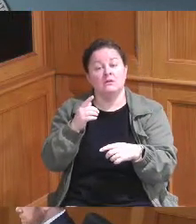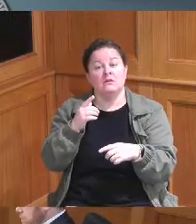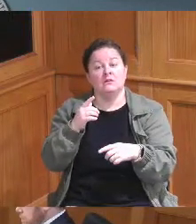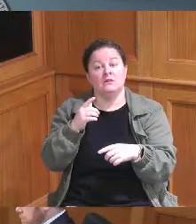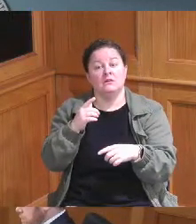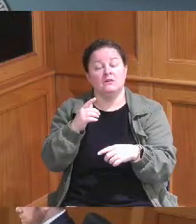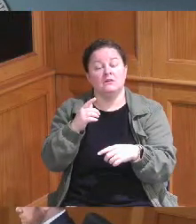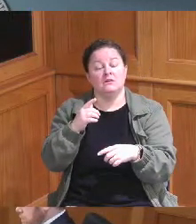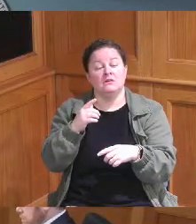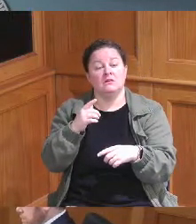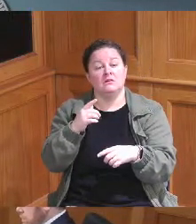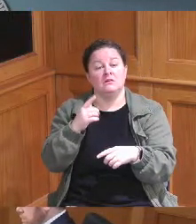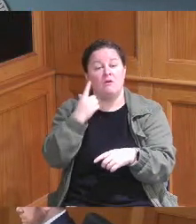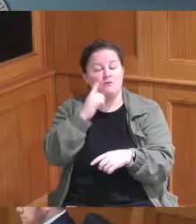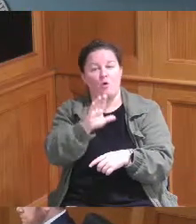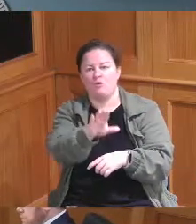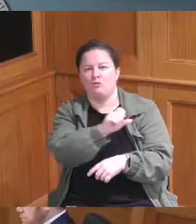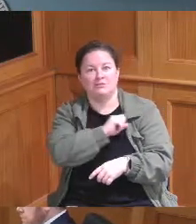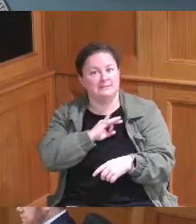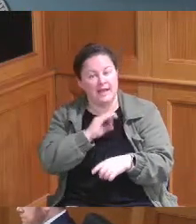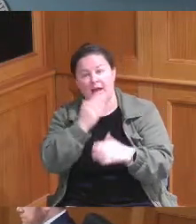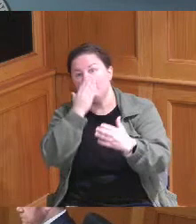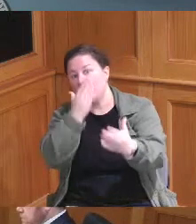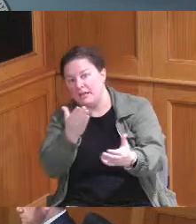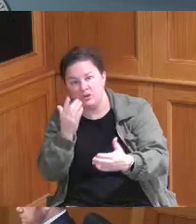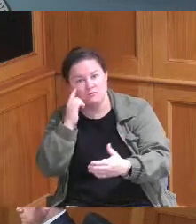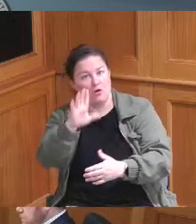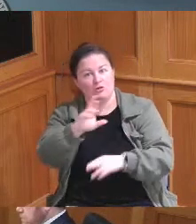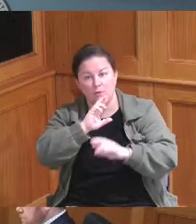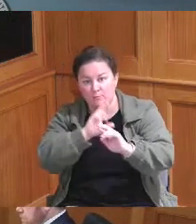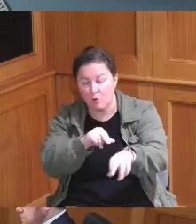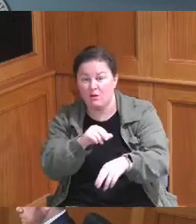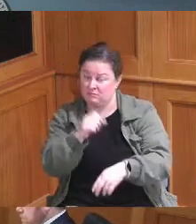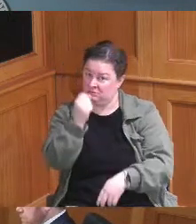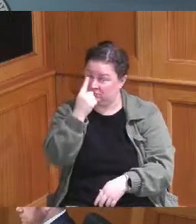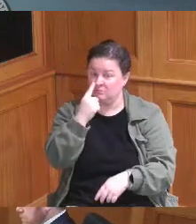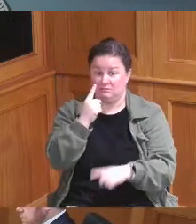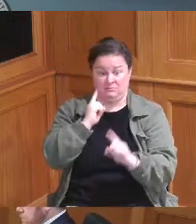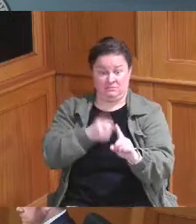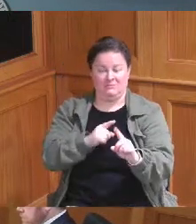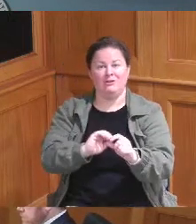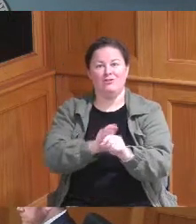you great report and the bottom line is Covid is still out there and we need not to forget that